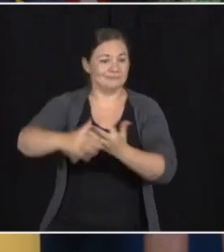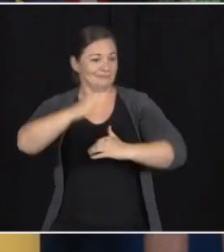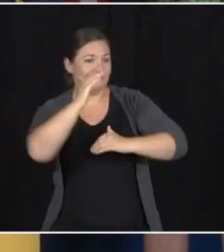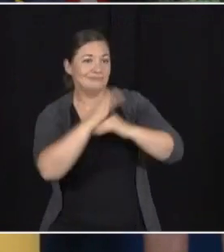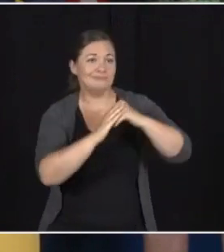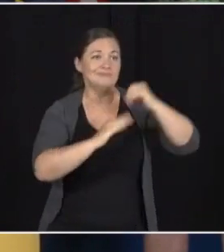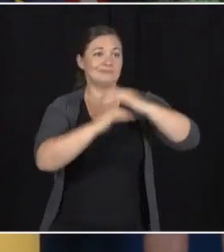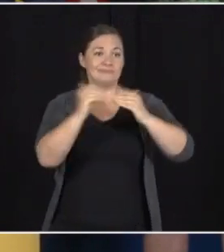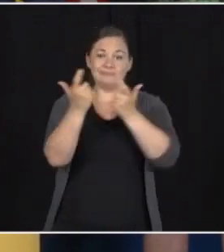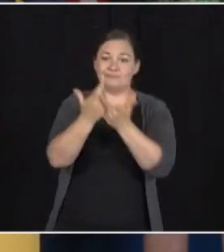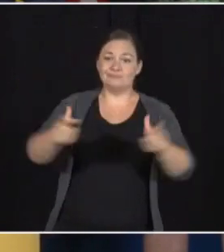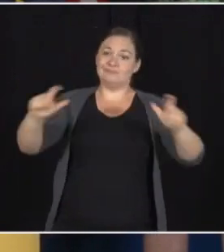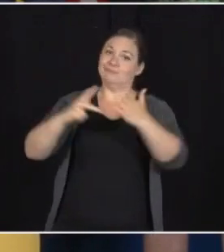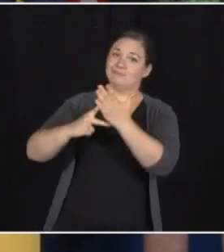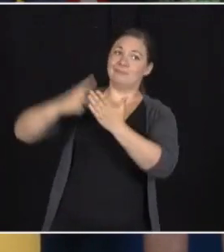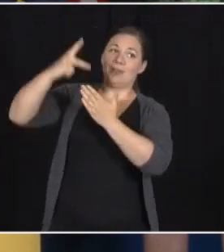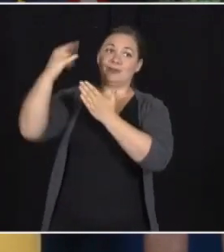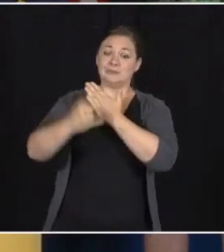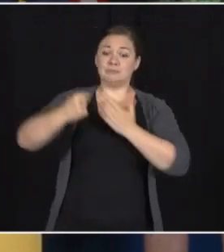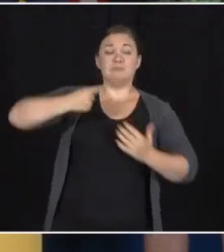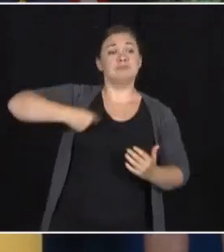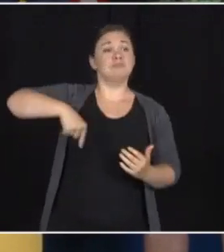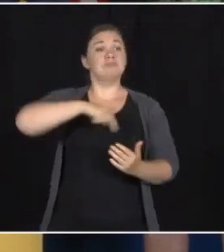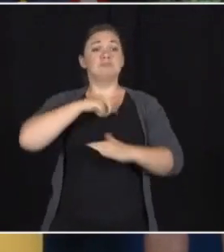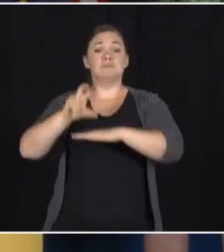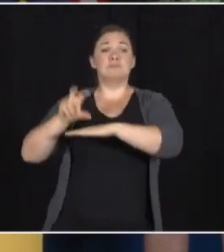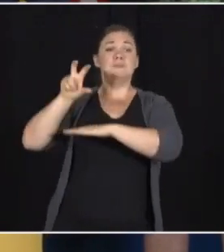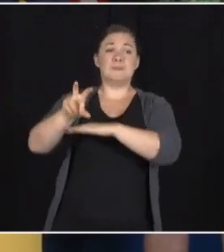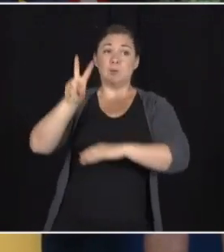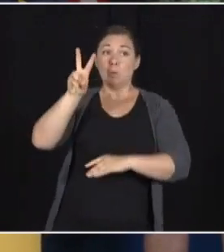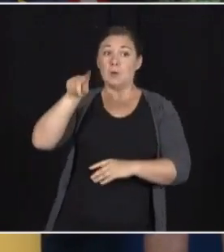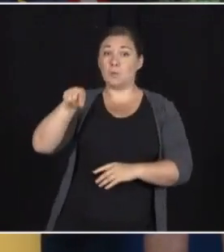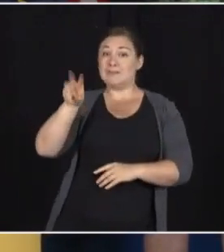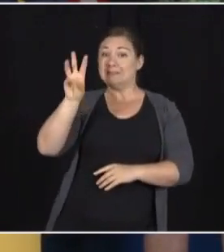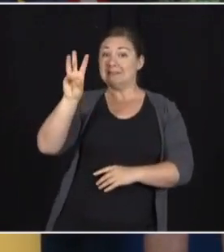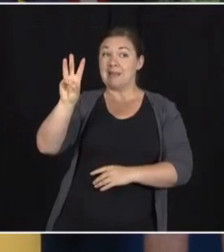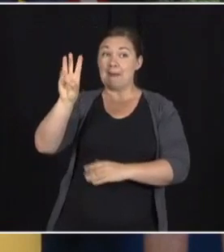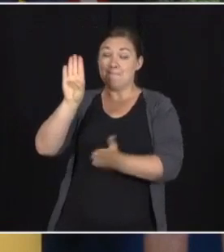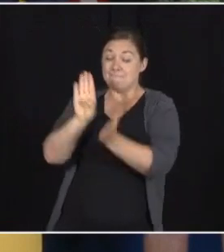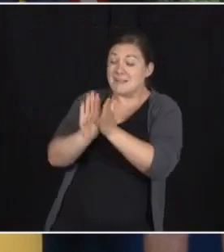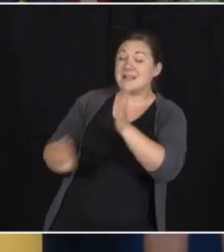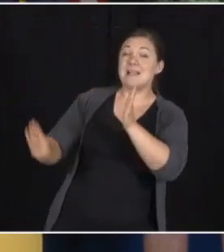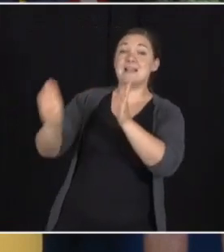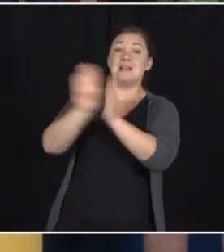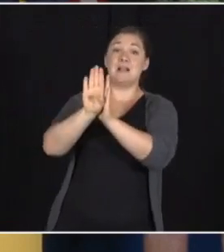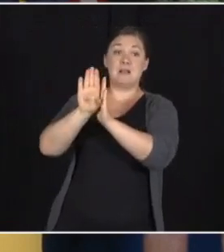investing over 2.6 over $2.6 billion in highway construction projects this year alone.